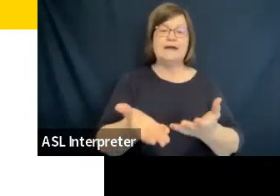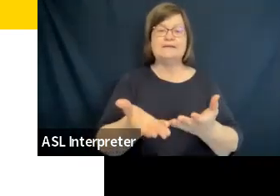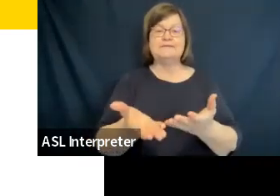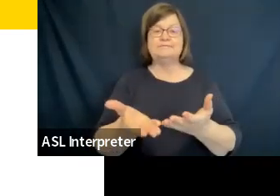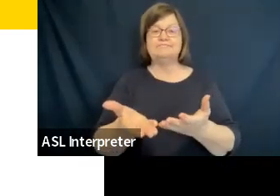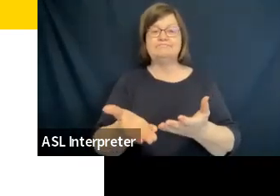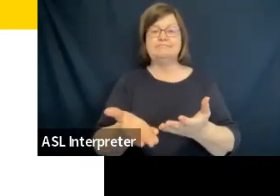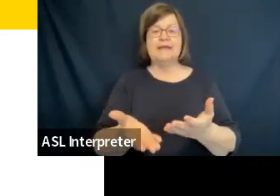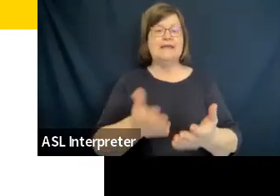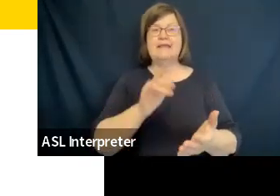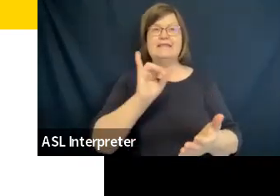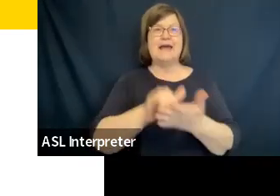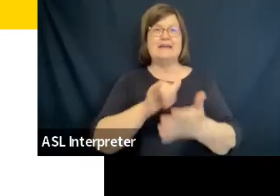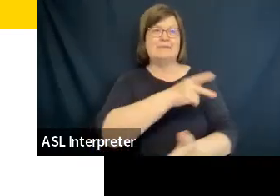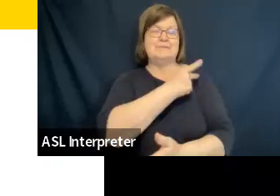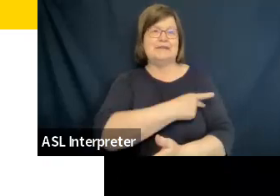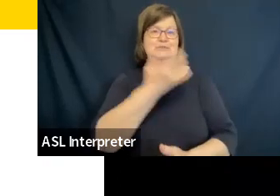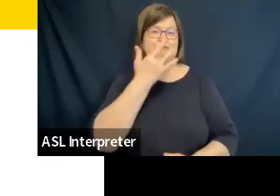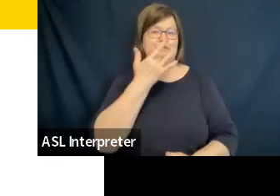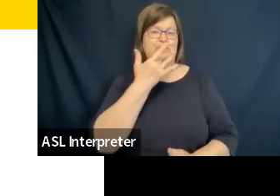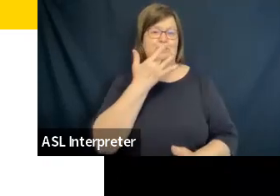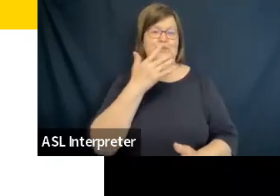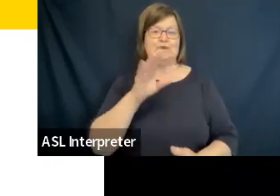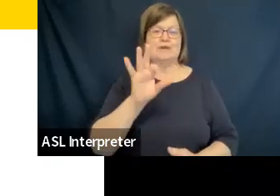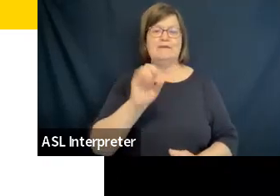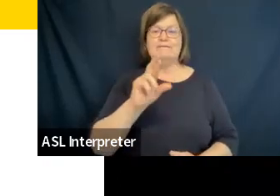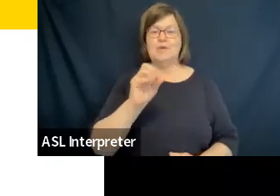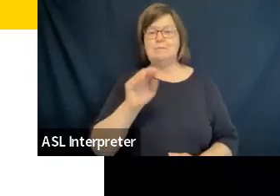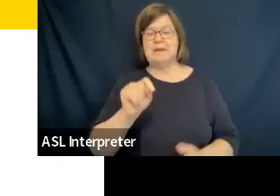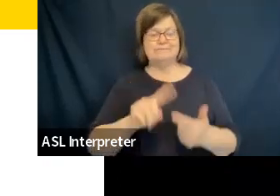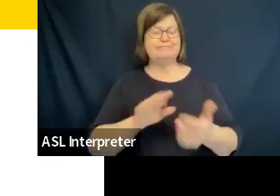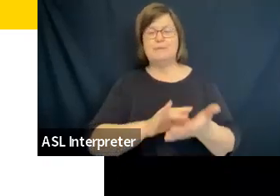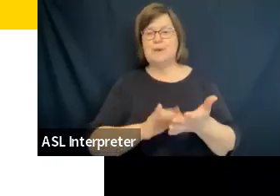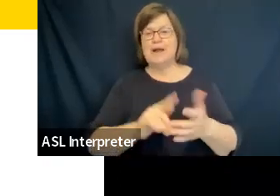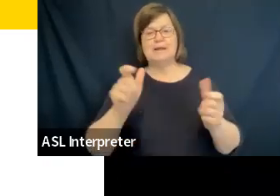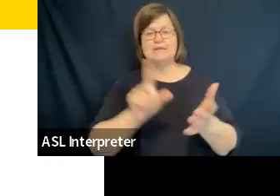in the patient's preferred format, which, again, can include Braille, large print, electronic,